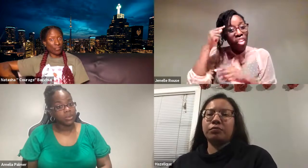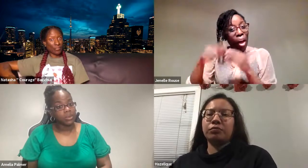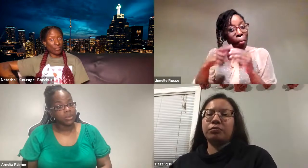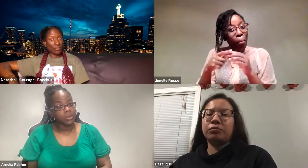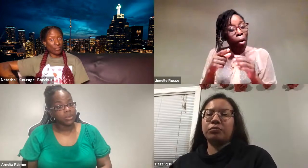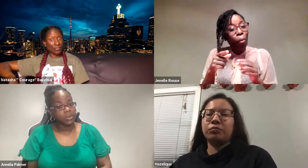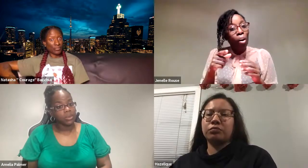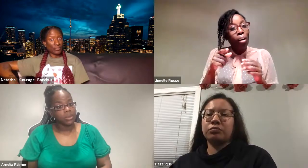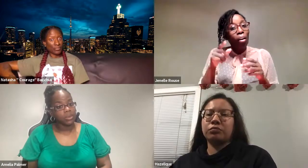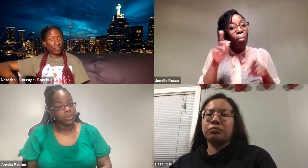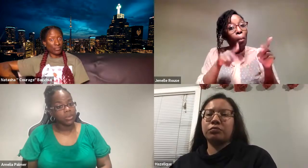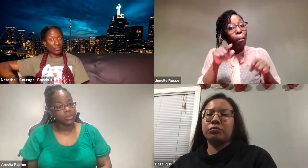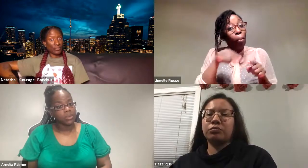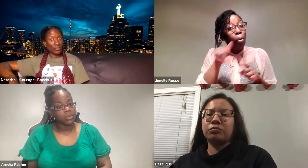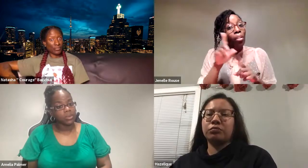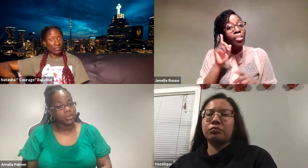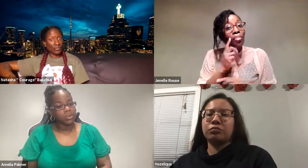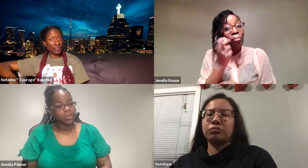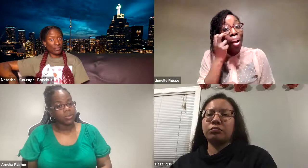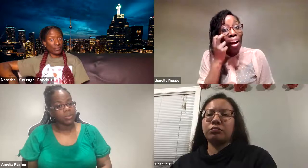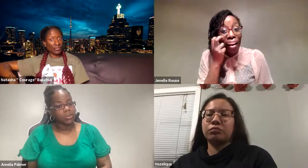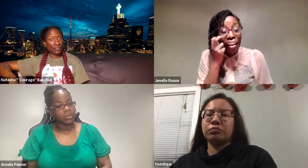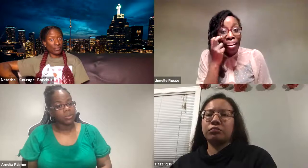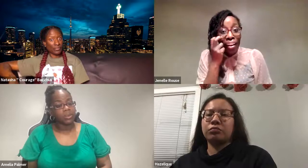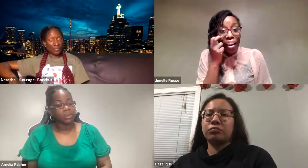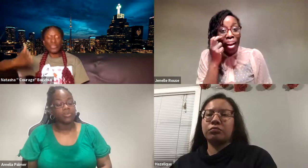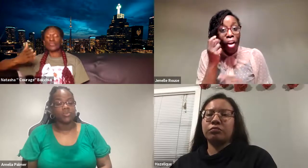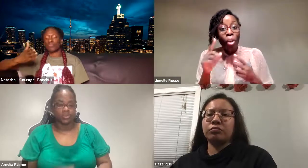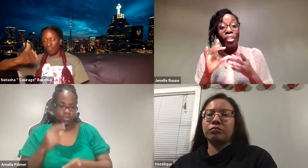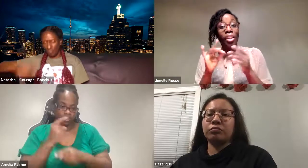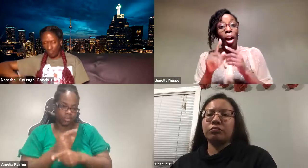and i was using american sign language and i was thinking about the people who were deaf-blind